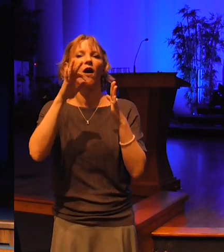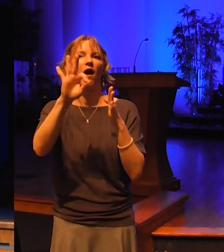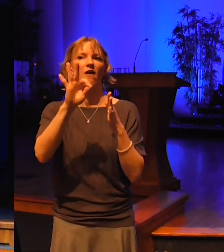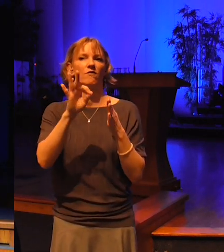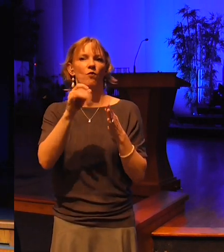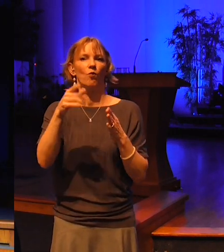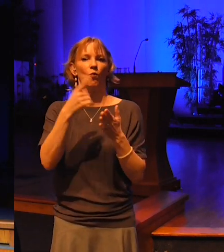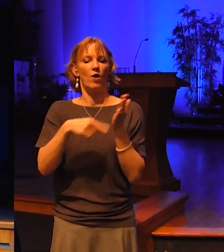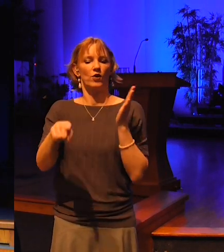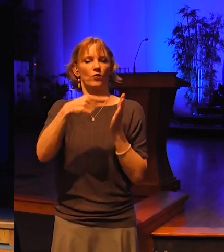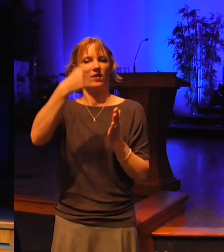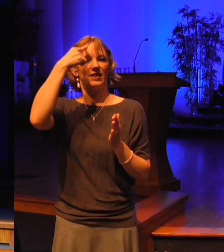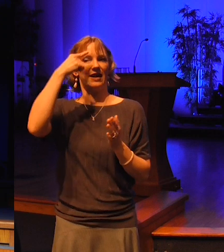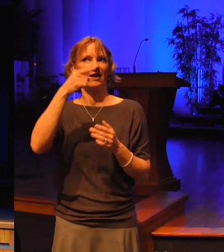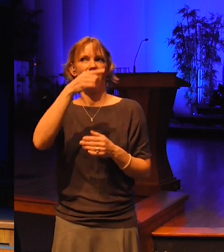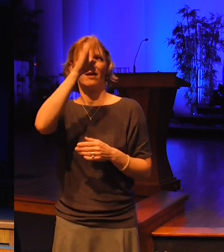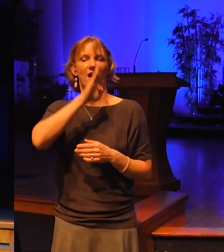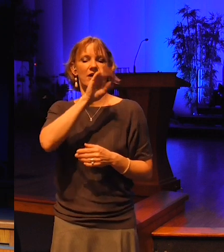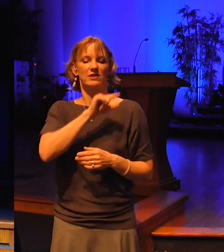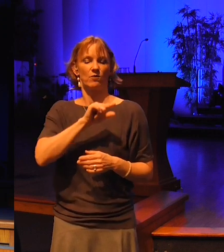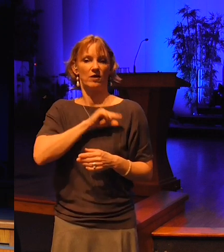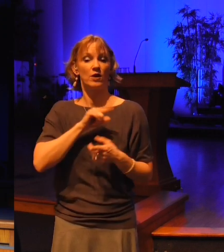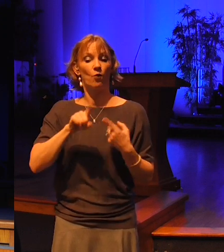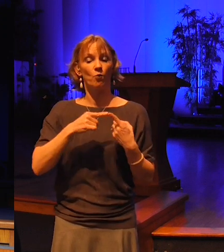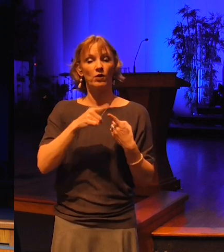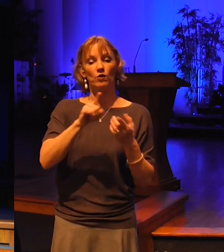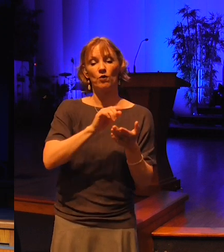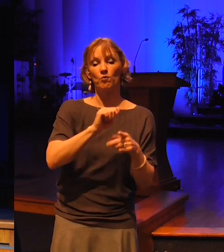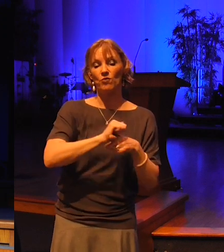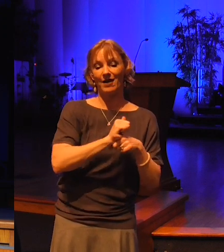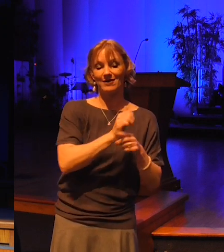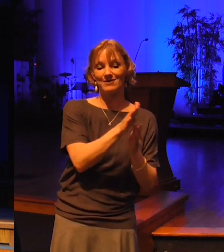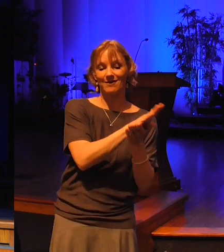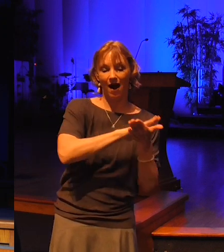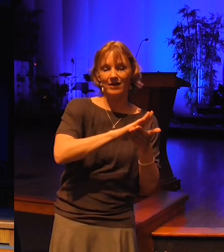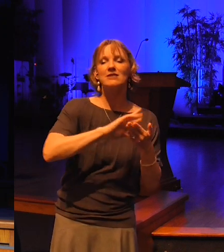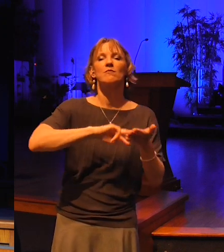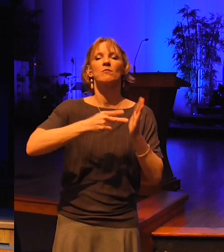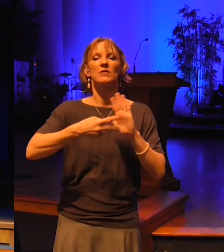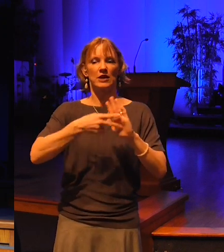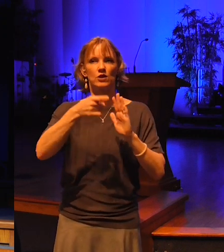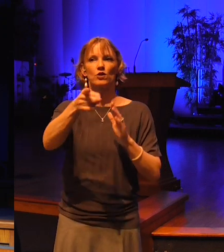that when you practice kindness you're practicing the presence of God when you practice generosity